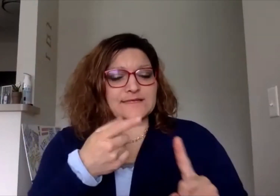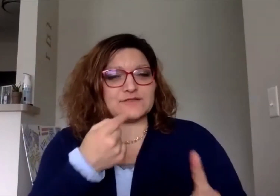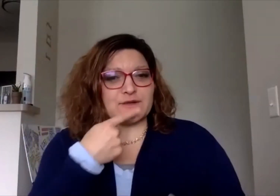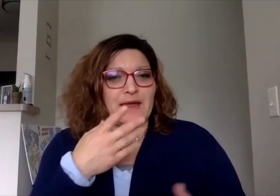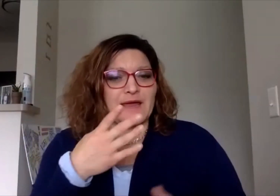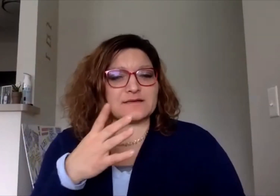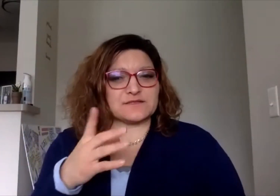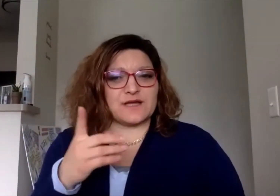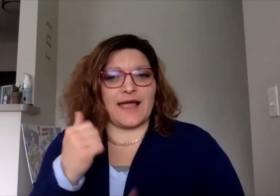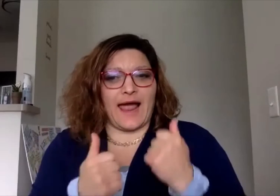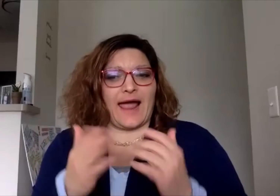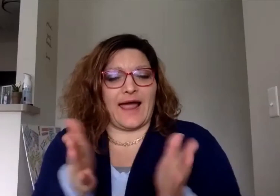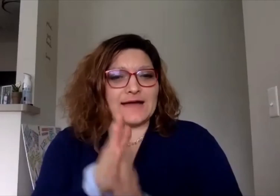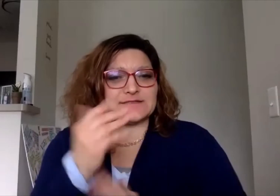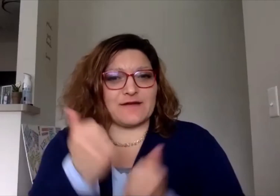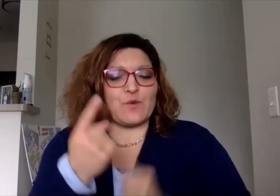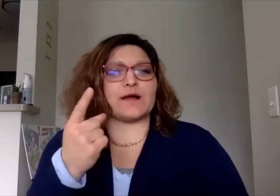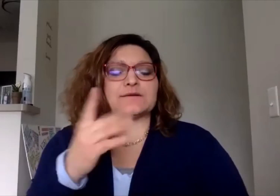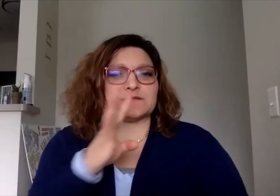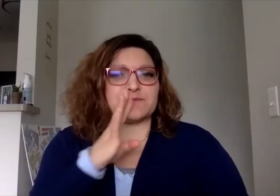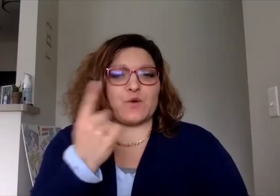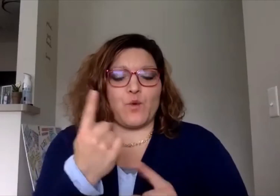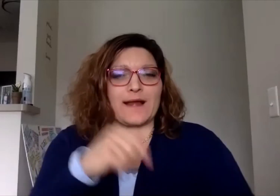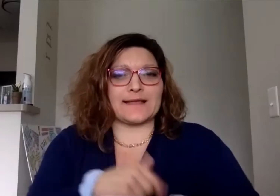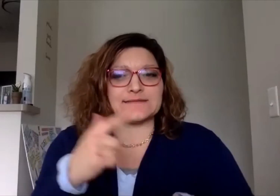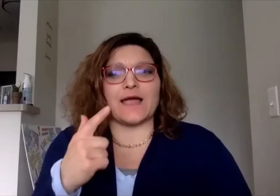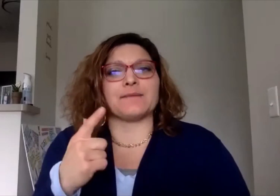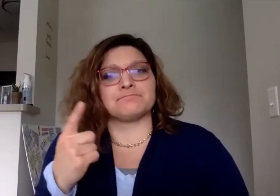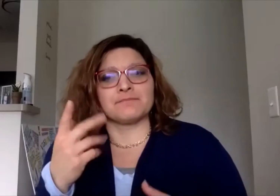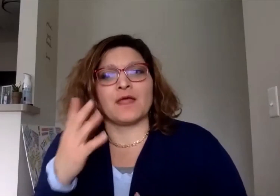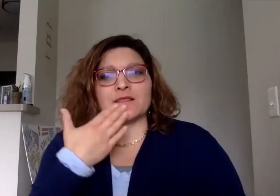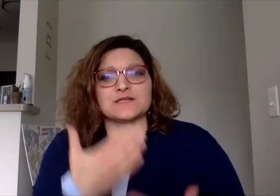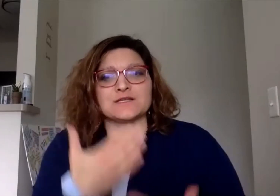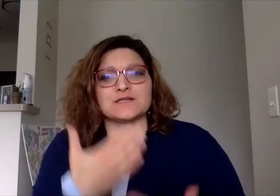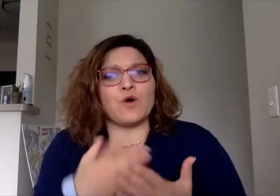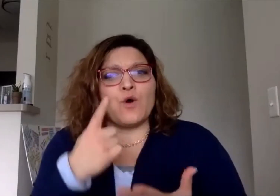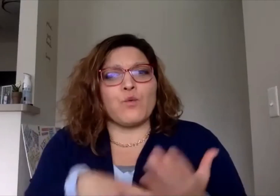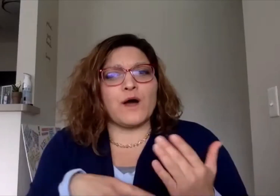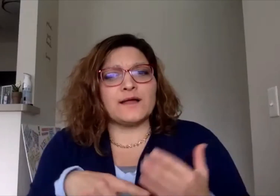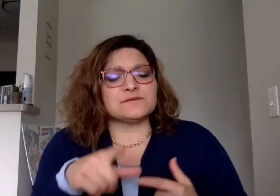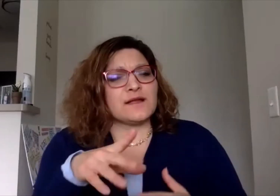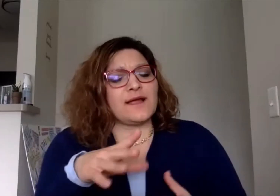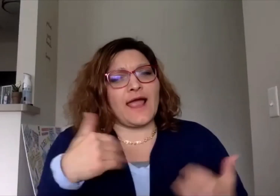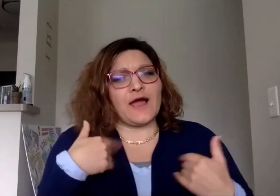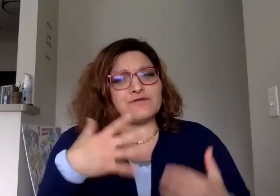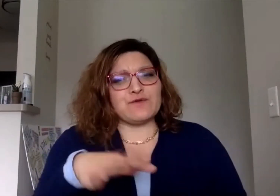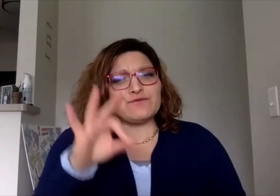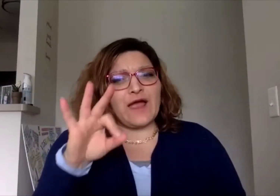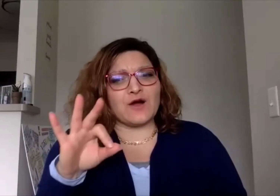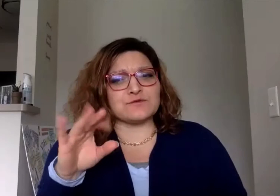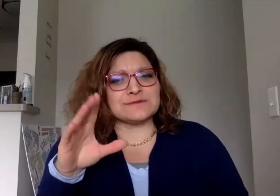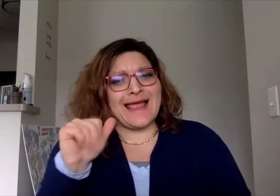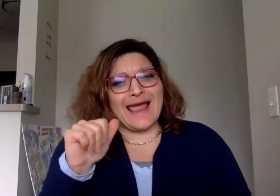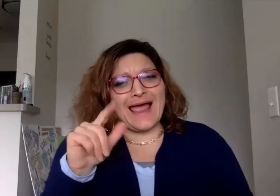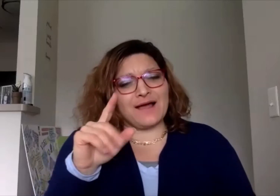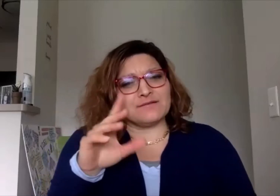to make that everyone should speak one at a time that's good what have you found some